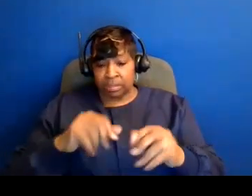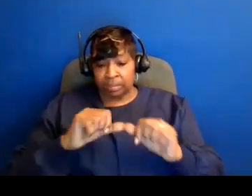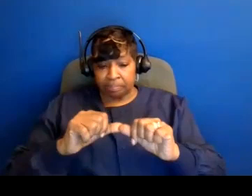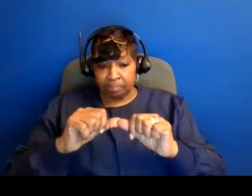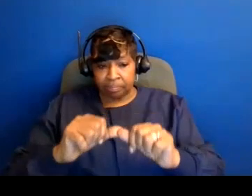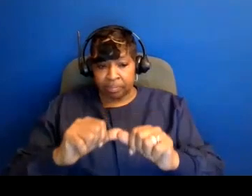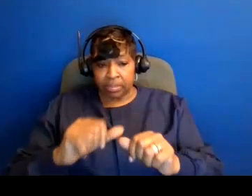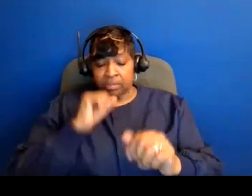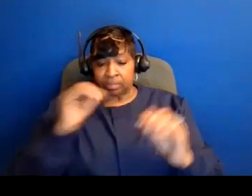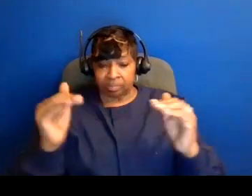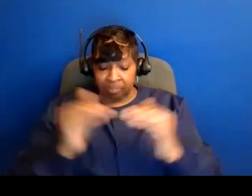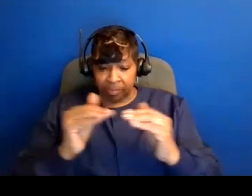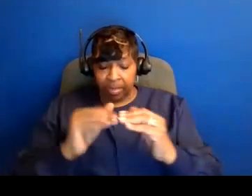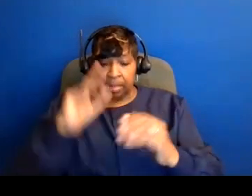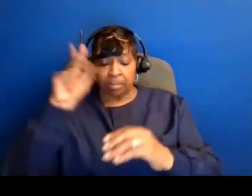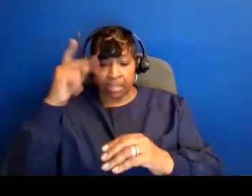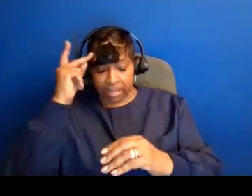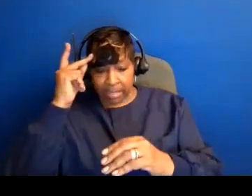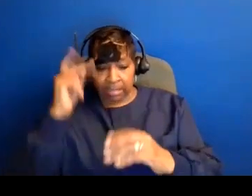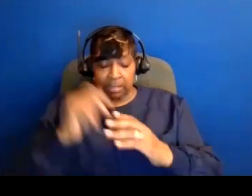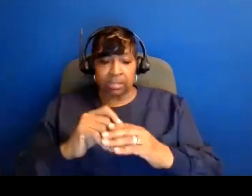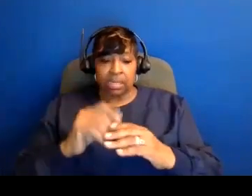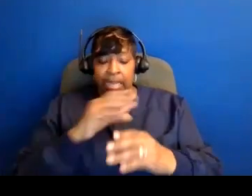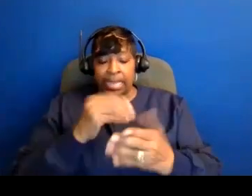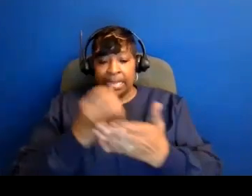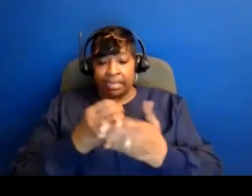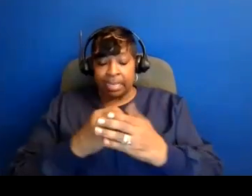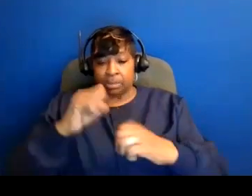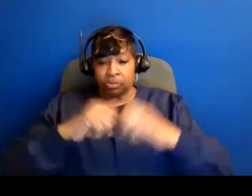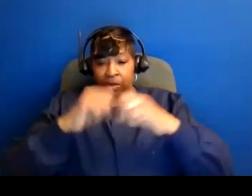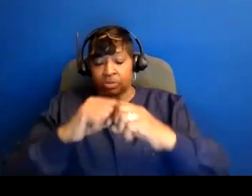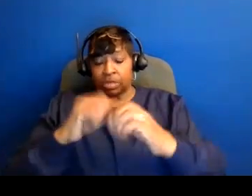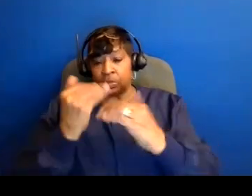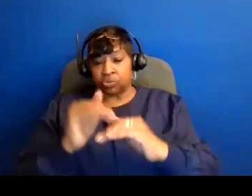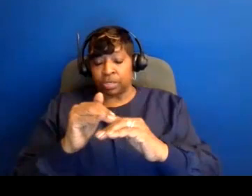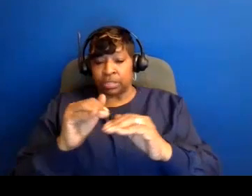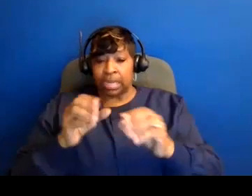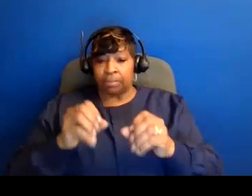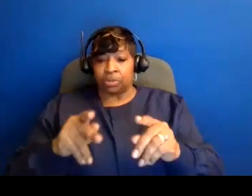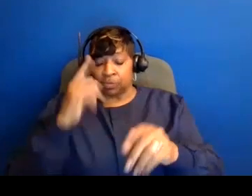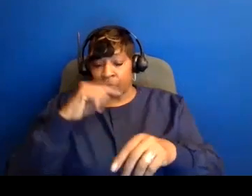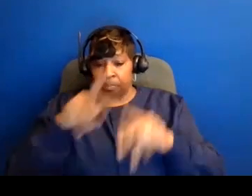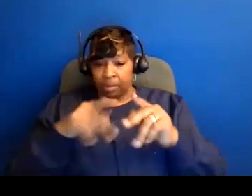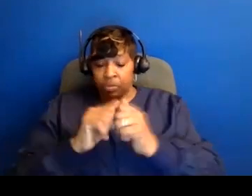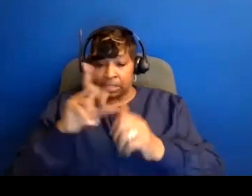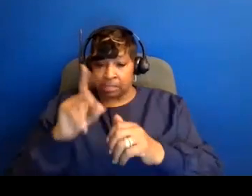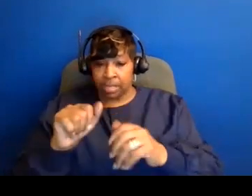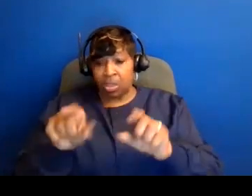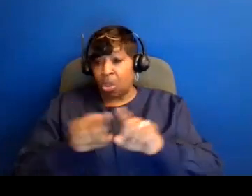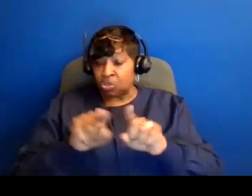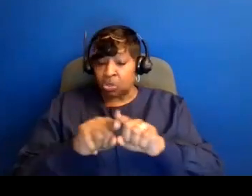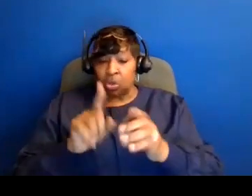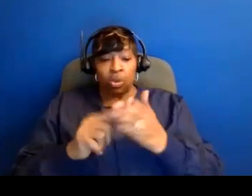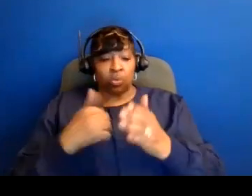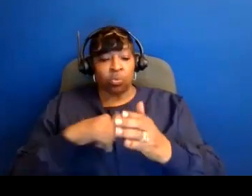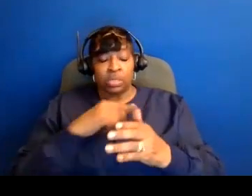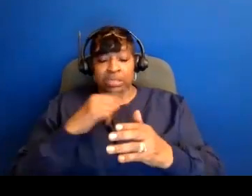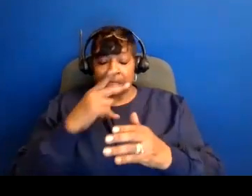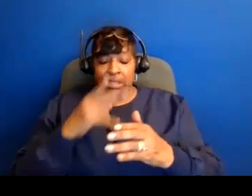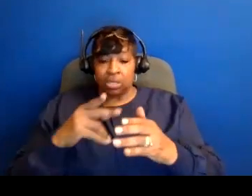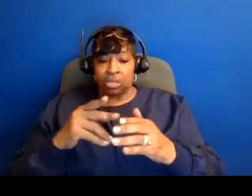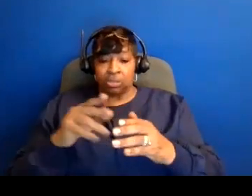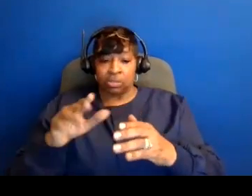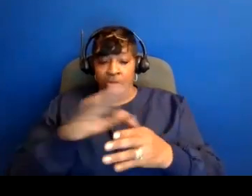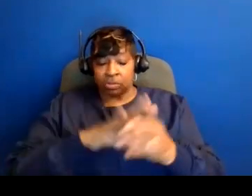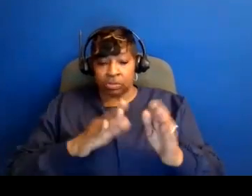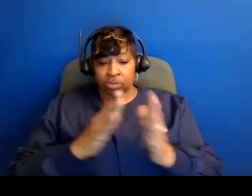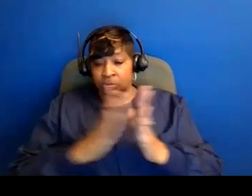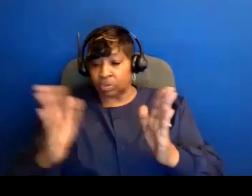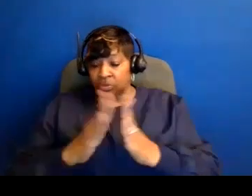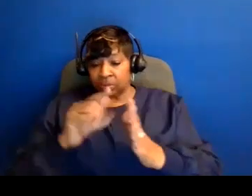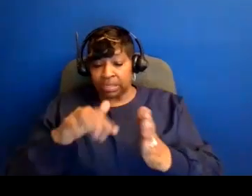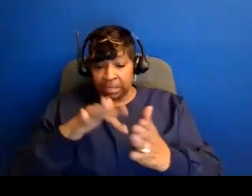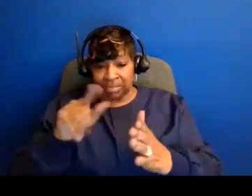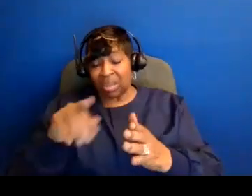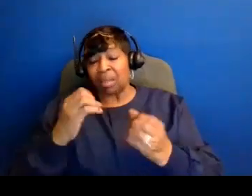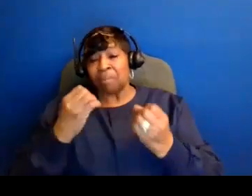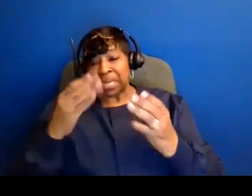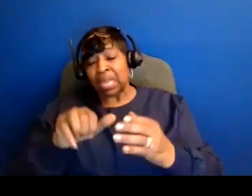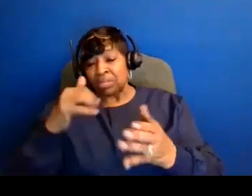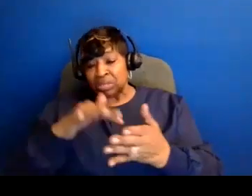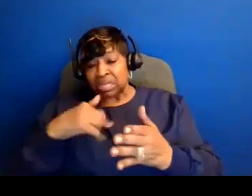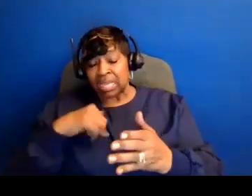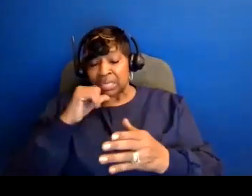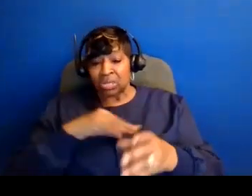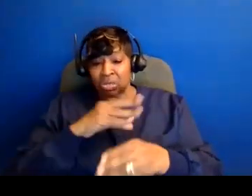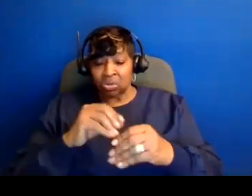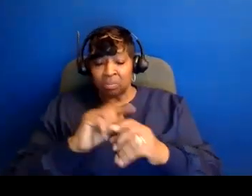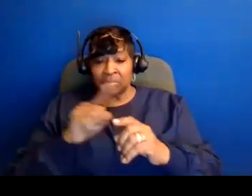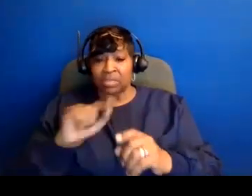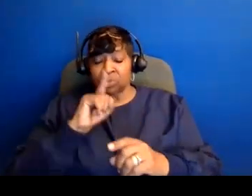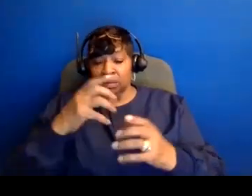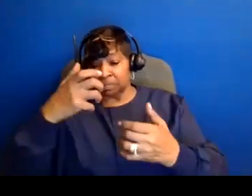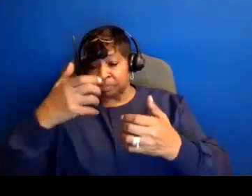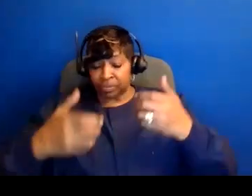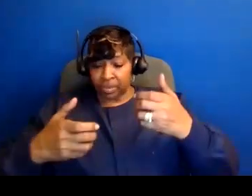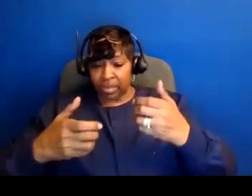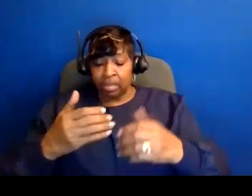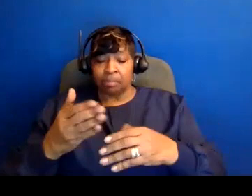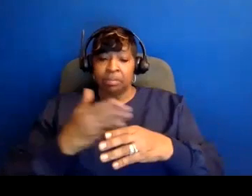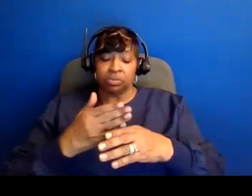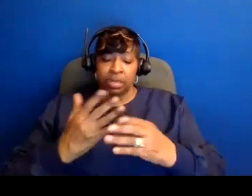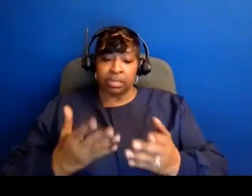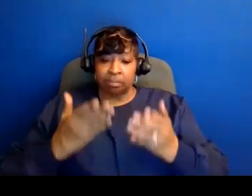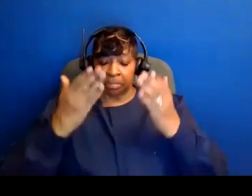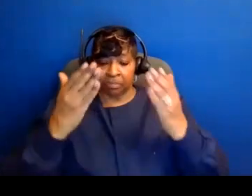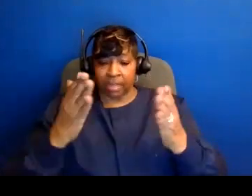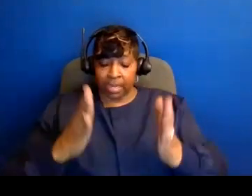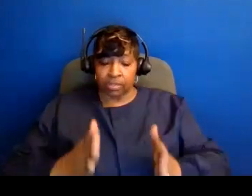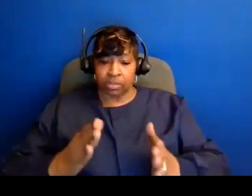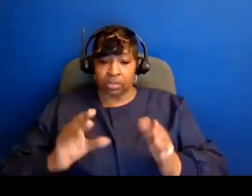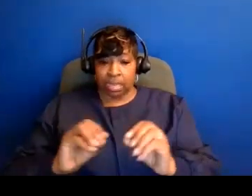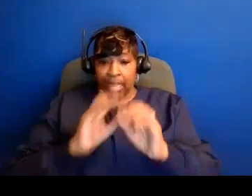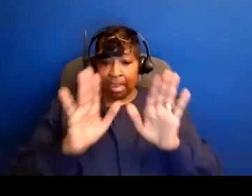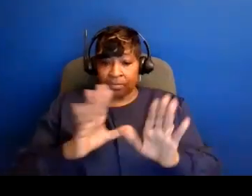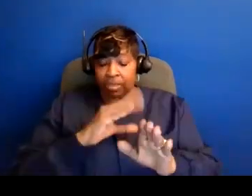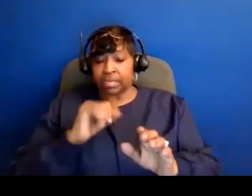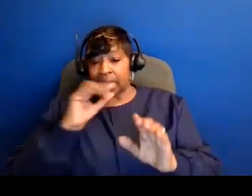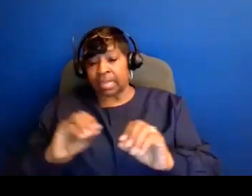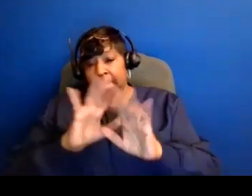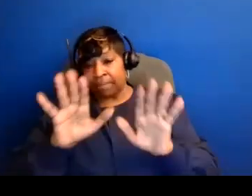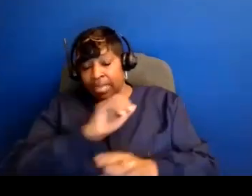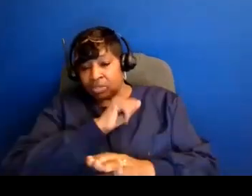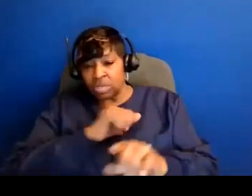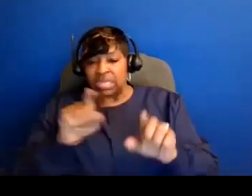lauravanpuymbrouck: So when it comes to the implications for healthcare although implicit prejudice is often a lot more subtle, it can be just as harmful as overt forms of prejudice and results in the maintenance of unjust social, political, and economic structures, as well as restricting opportunities for people with disability